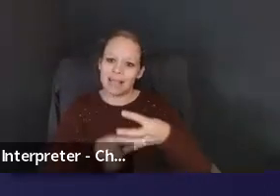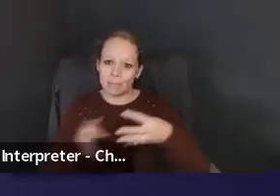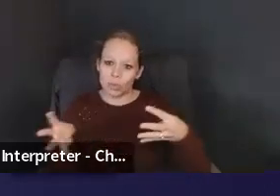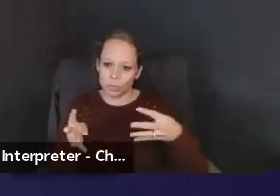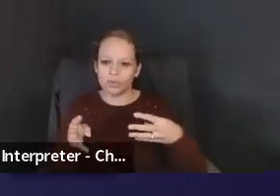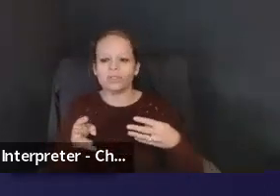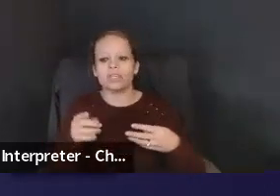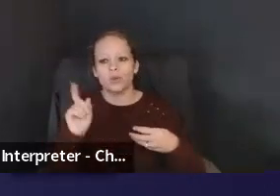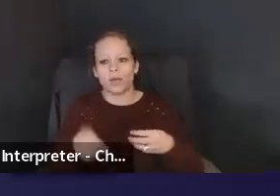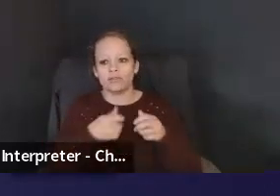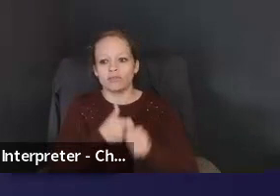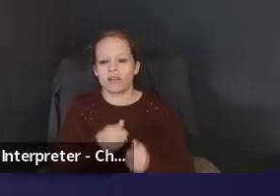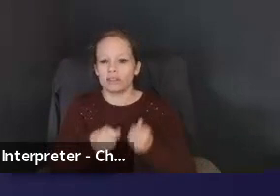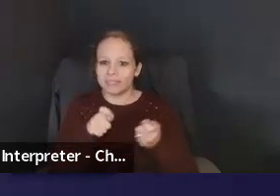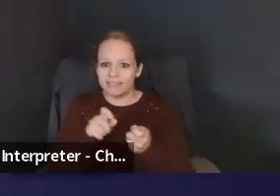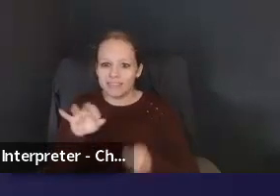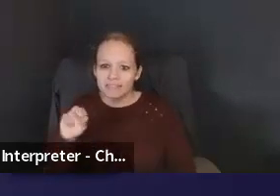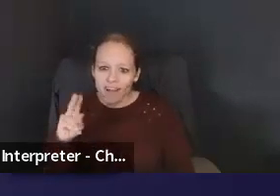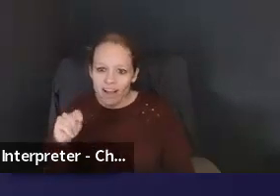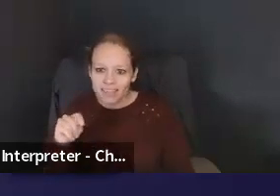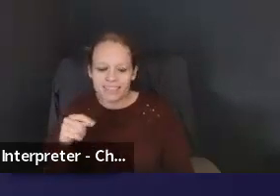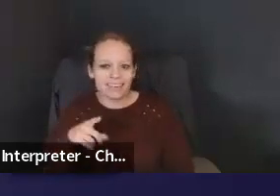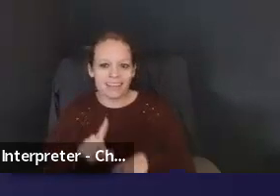give you but it cannot take up a whole lot of space. So, you have to be very creative